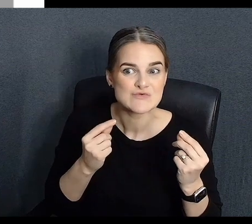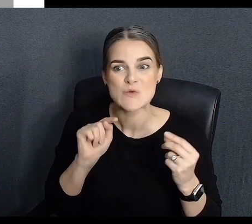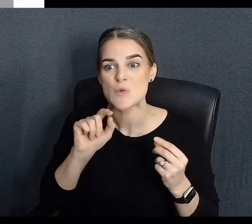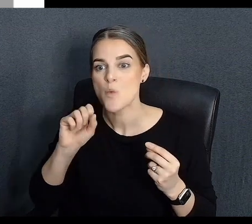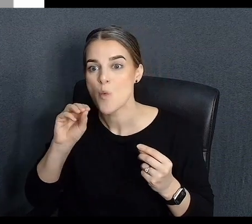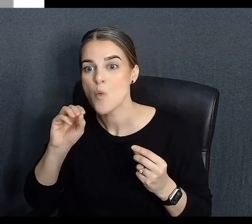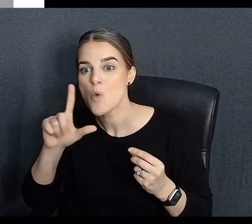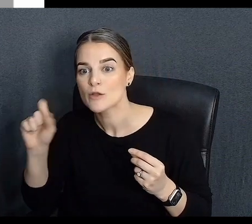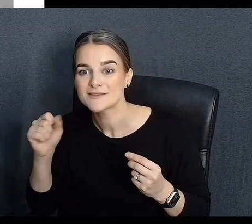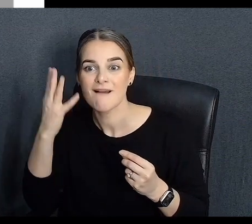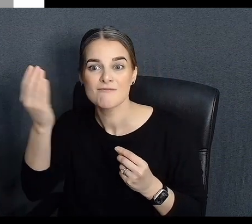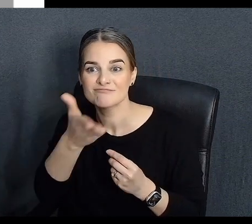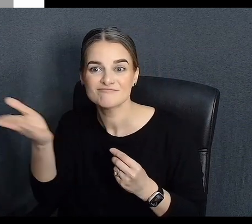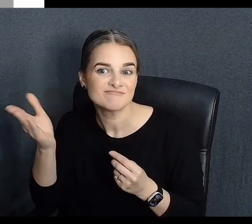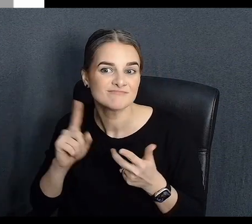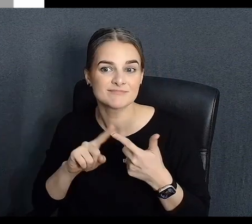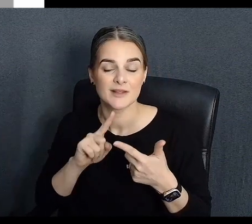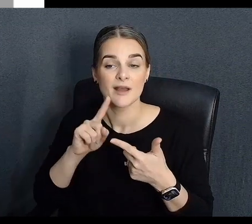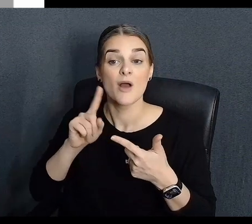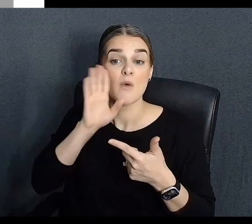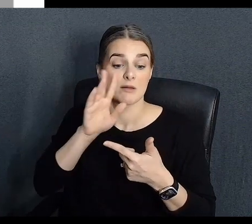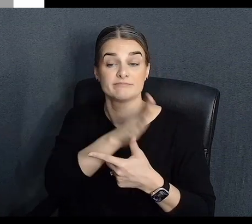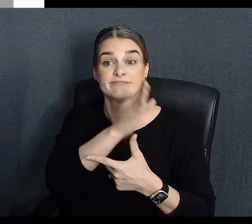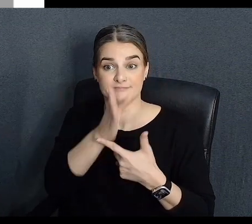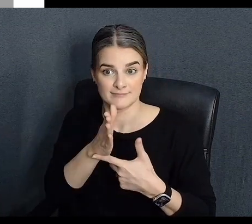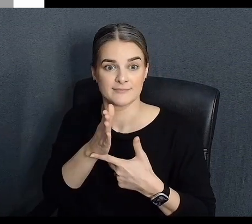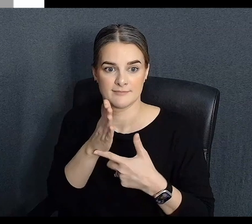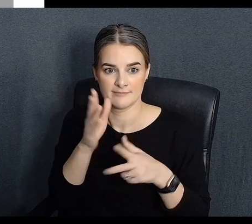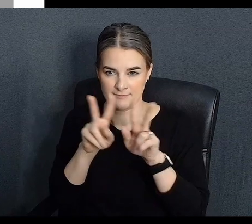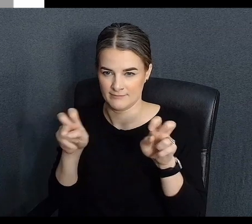And then we're going to look into device and system trials.